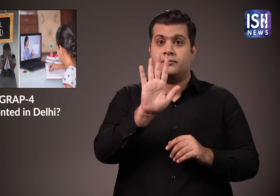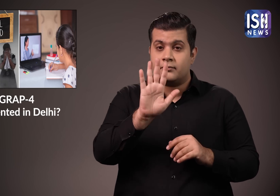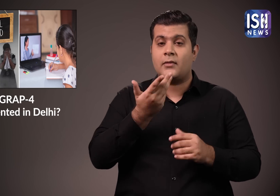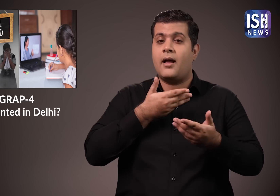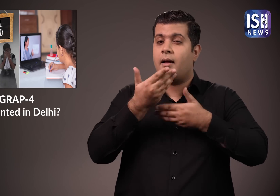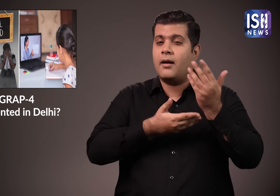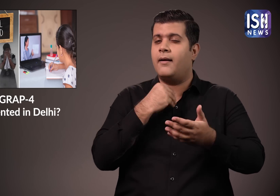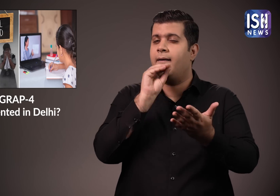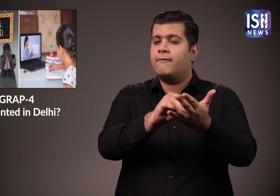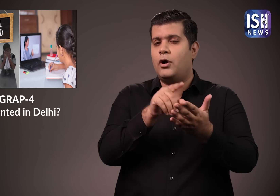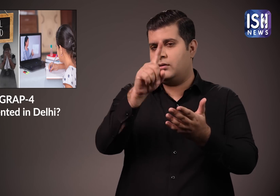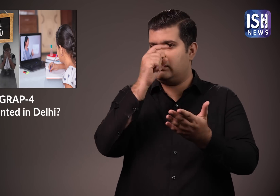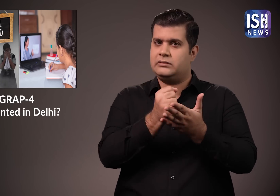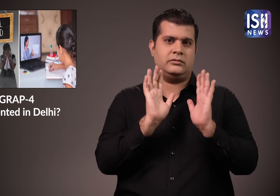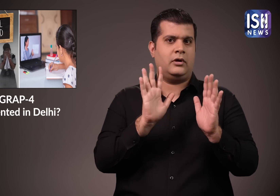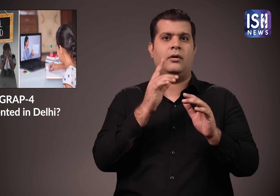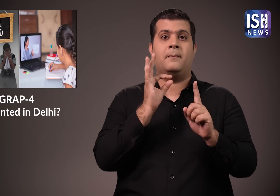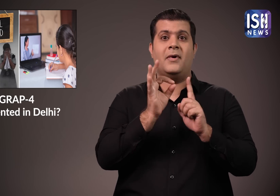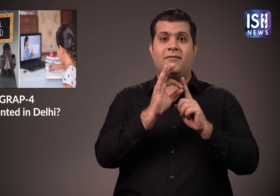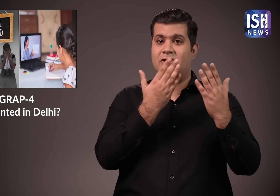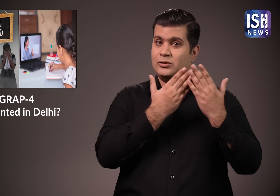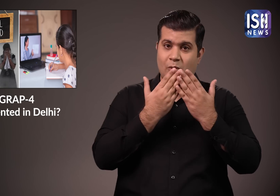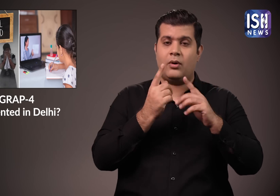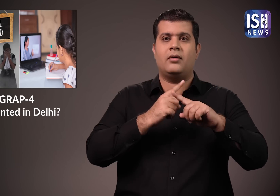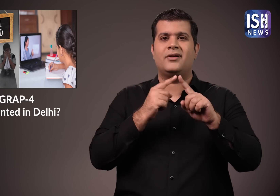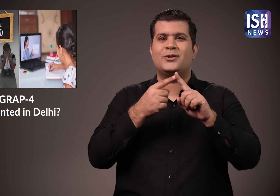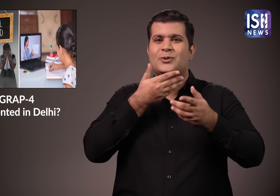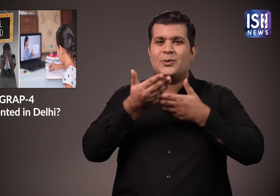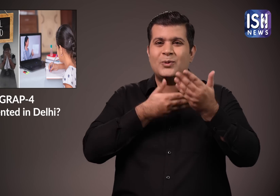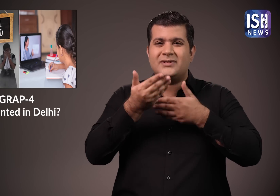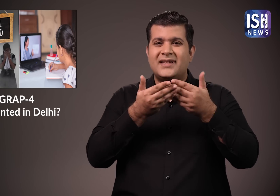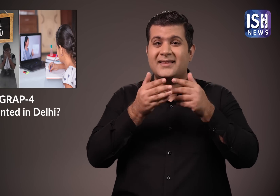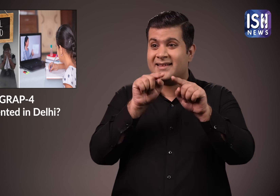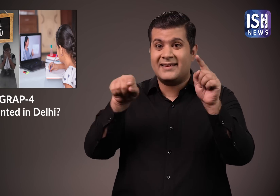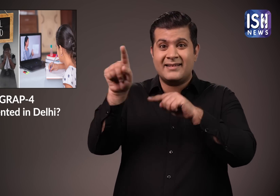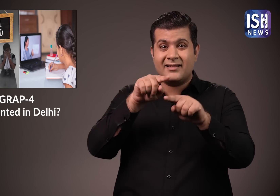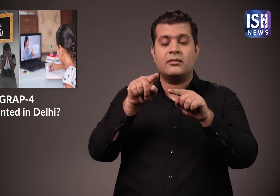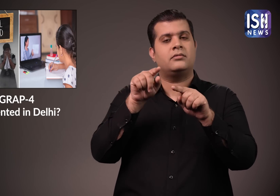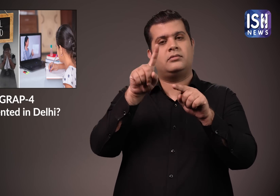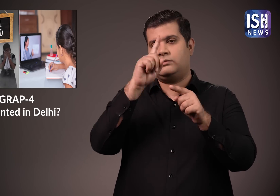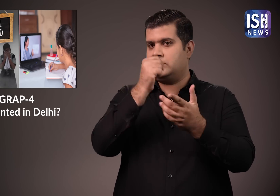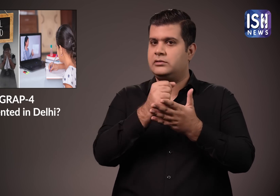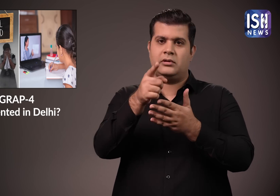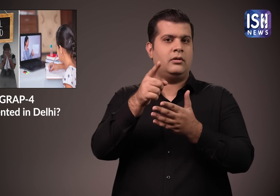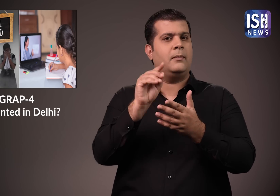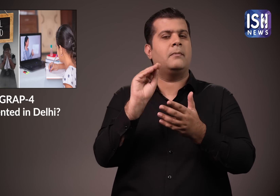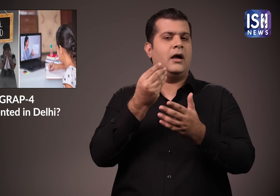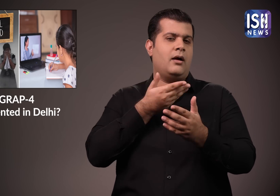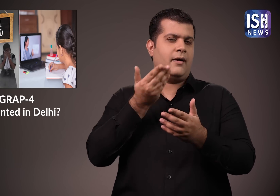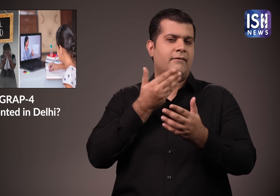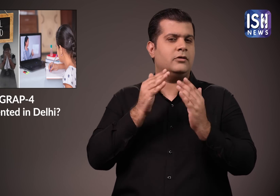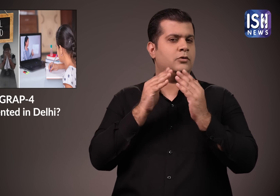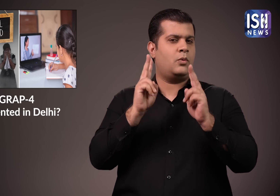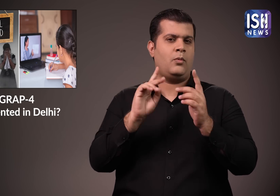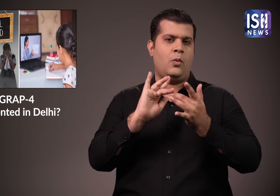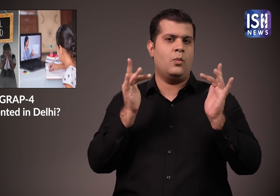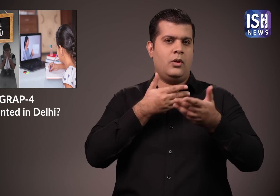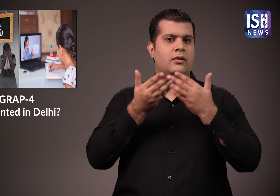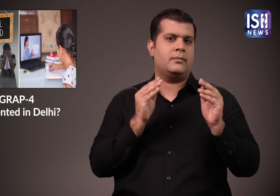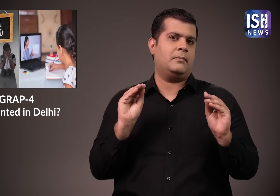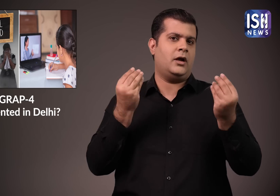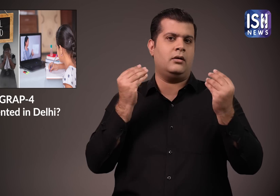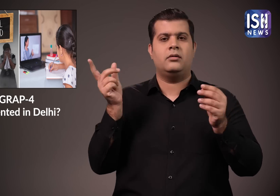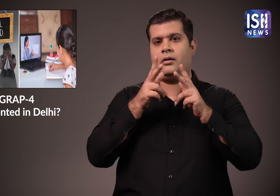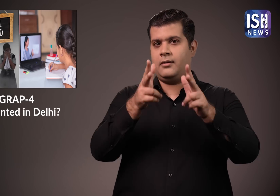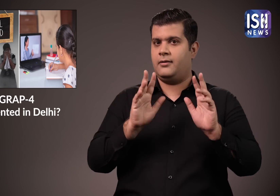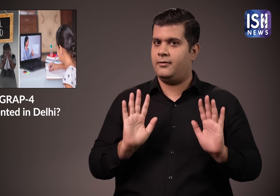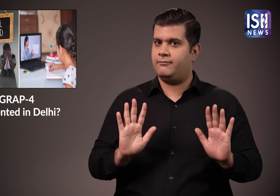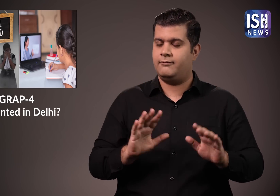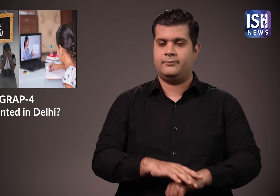Private colleges and educational institutions have been advised to shut in-person classes too. However, it is upto them to decide.